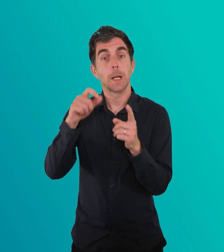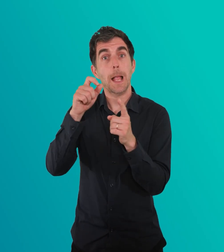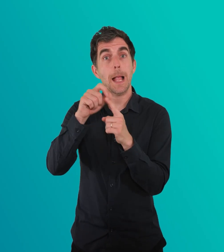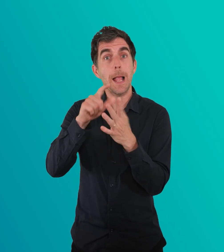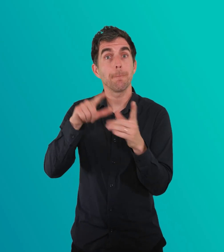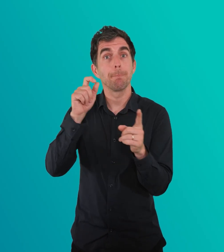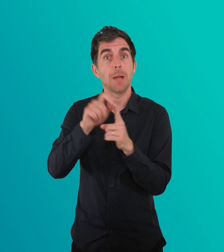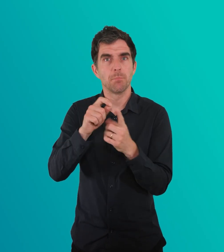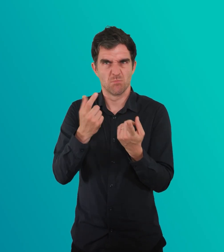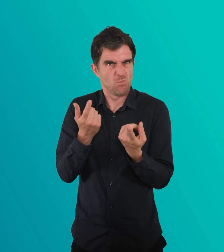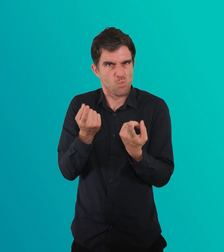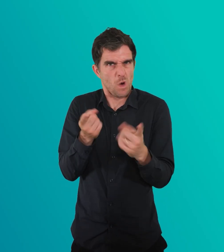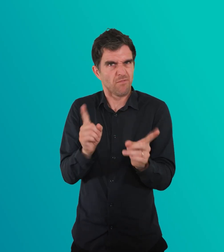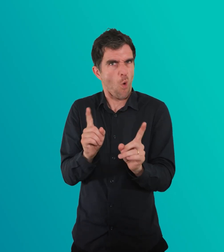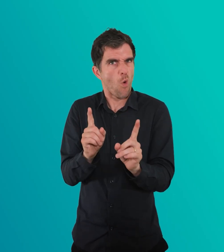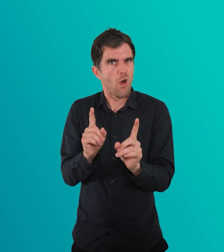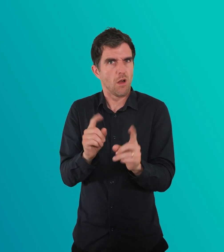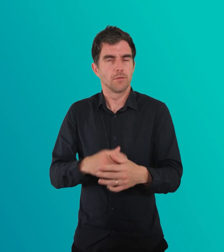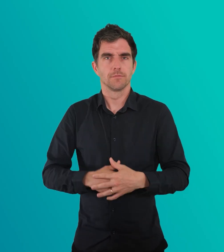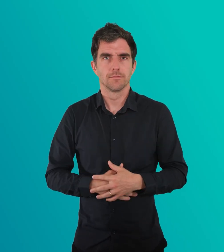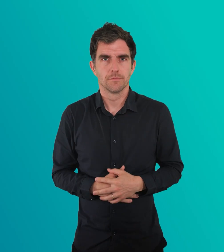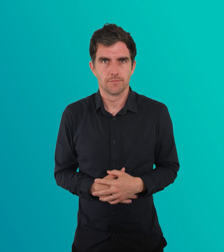What PIP is for